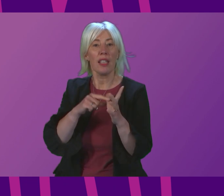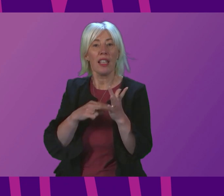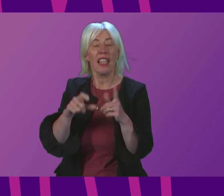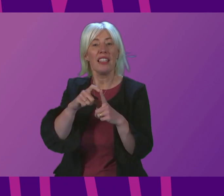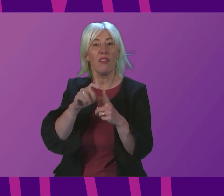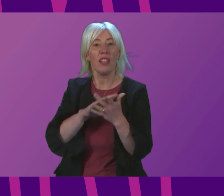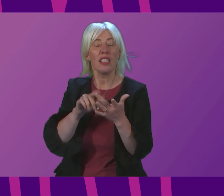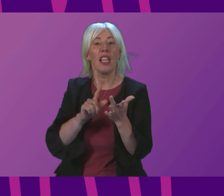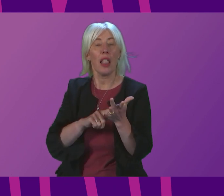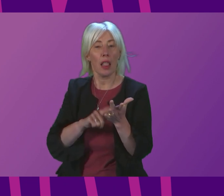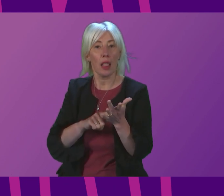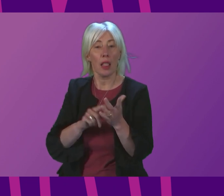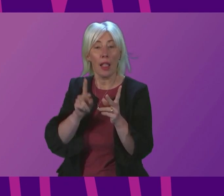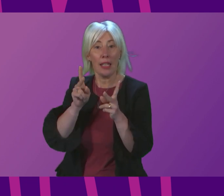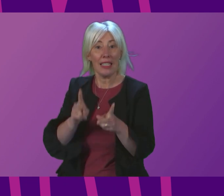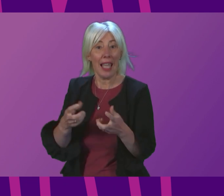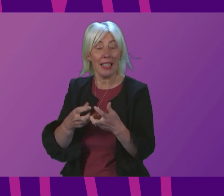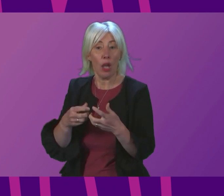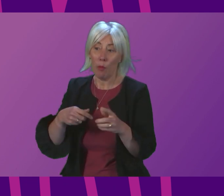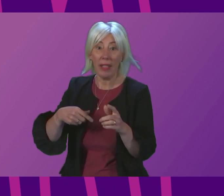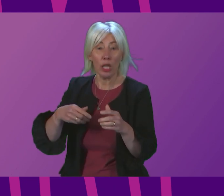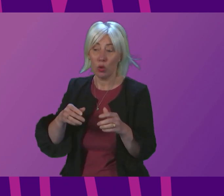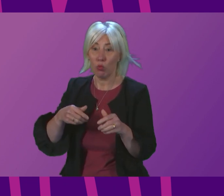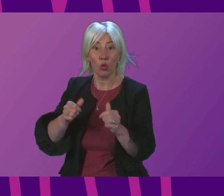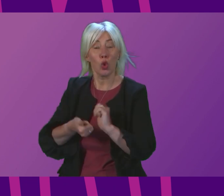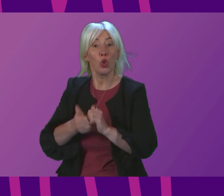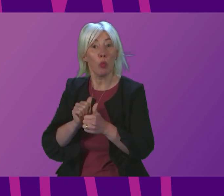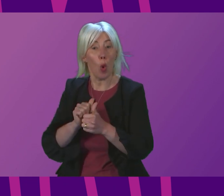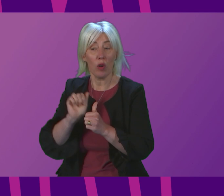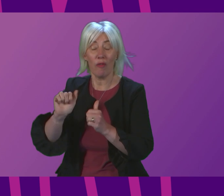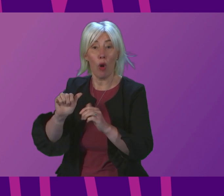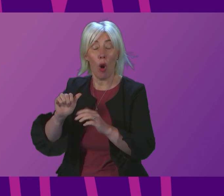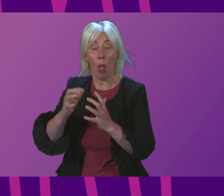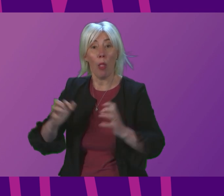David died playing the sport that he loved for the Parliament team that he helped to set up.